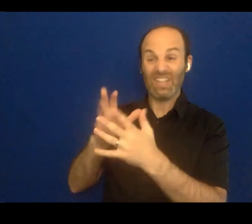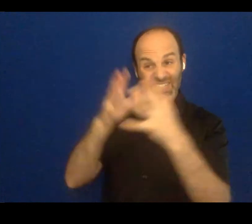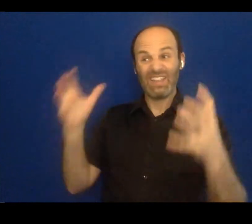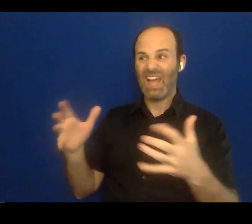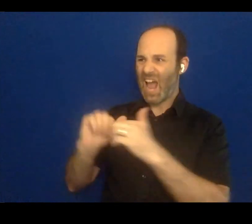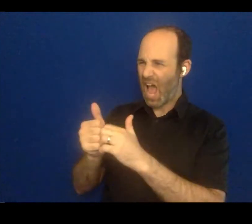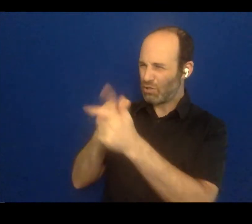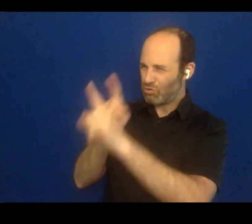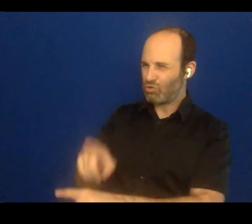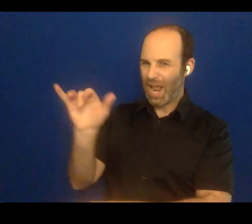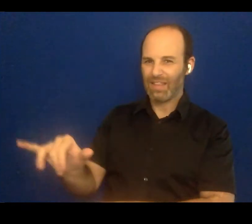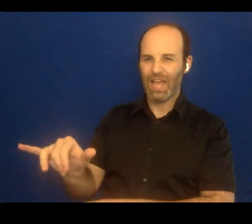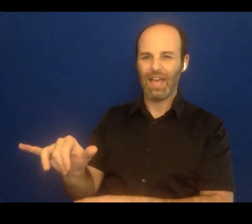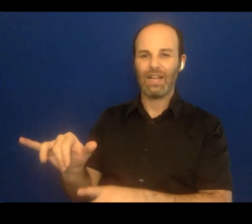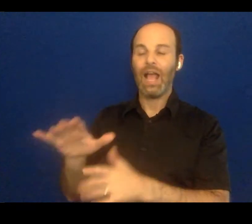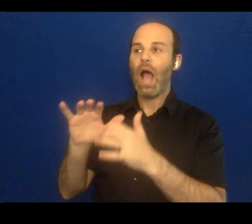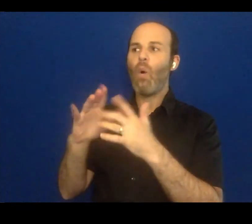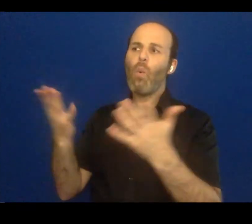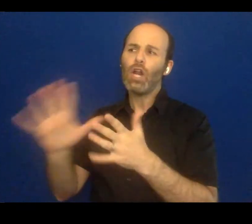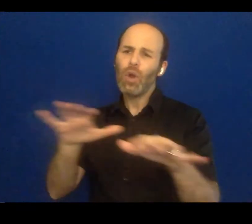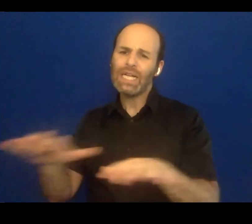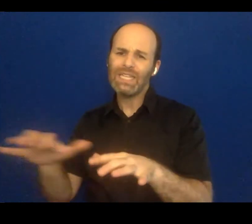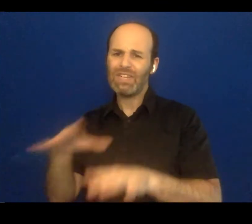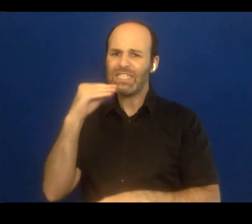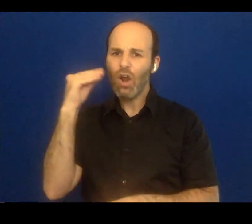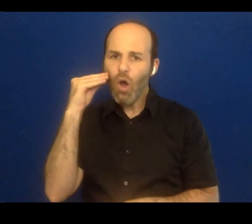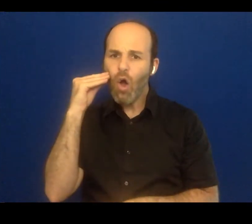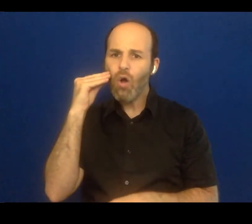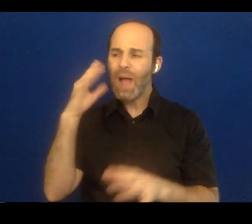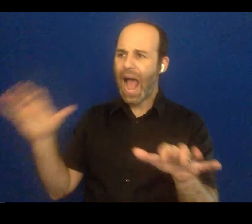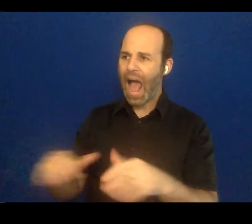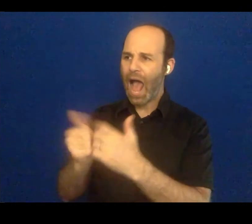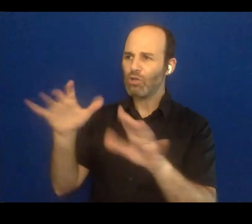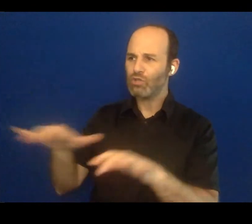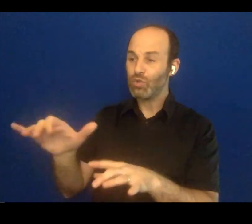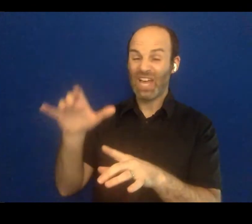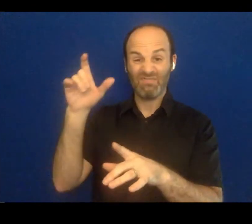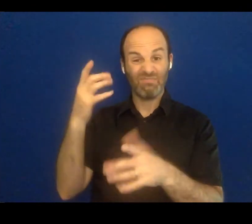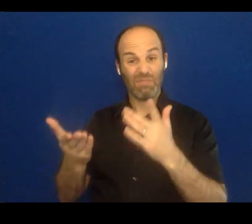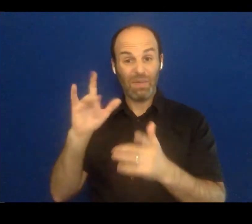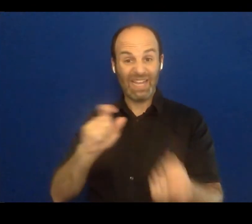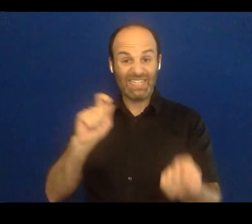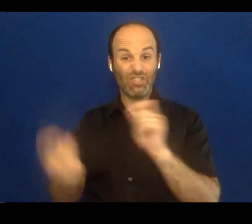ARE YOU KEEPING TRACK OF THEM AND TALK ABOUT THE DAILY LIVING AT HOME AND THESE ARE THINGS I